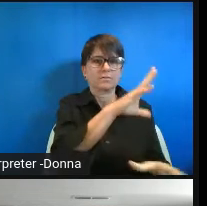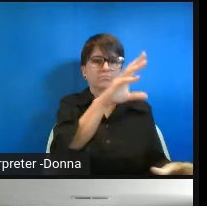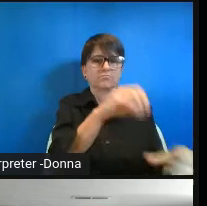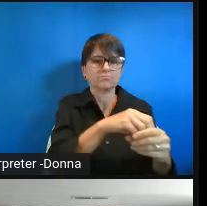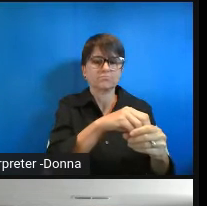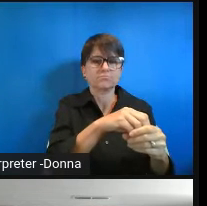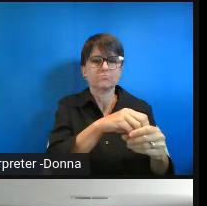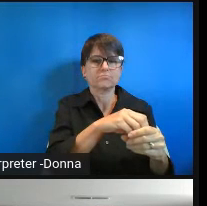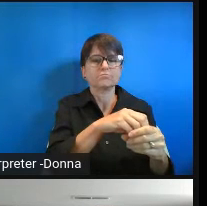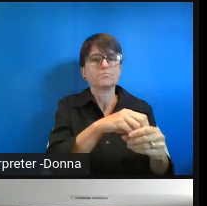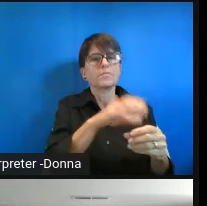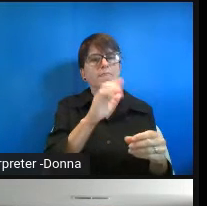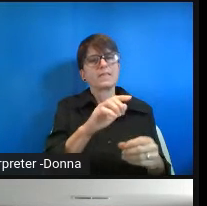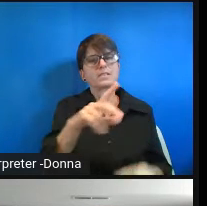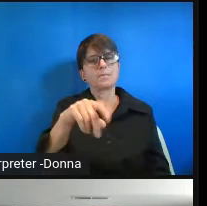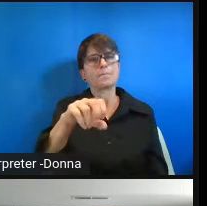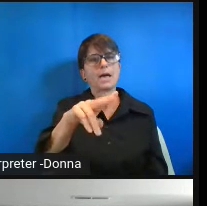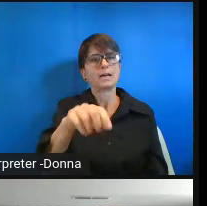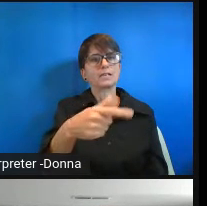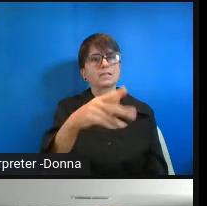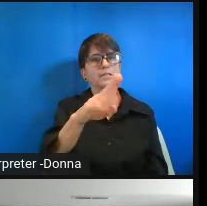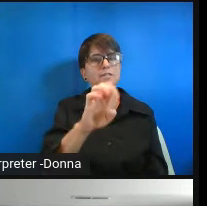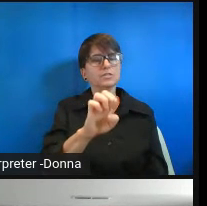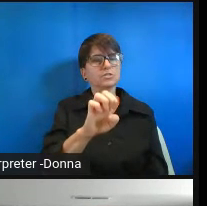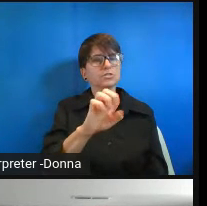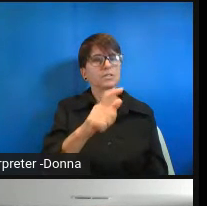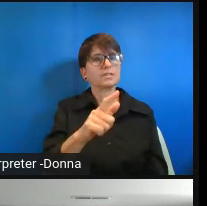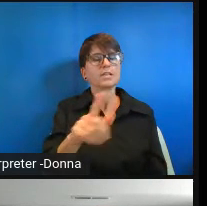This package follows the dialog modal pattern